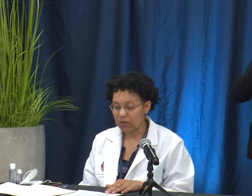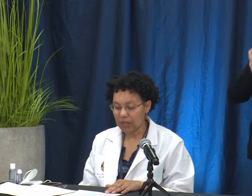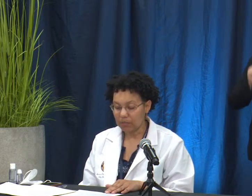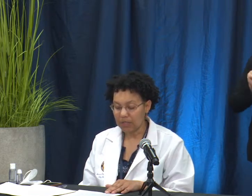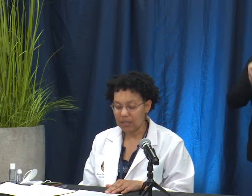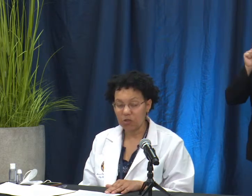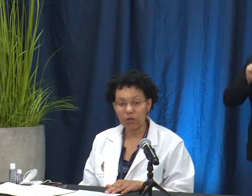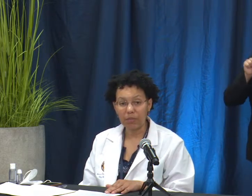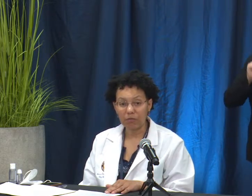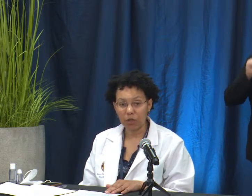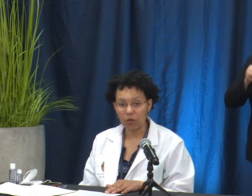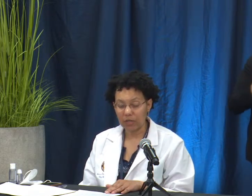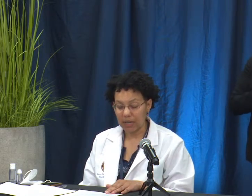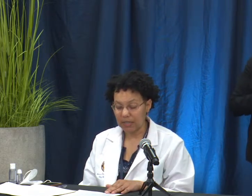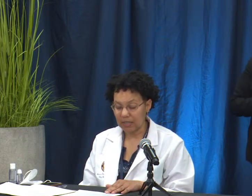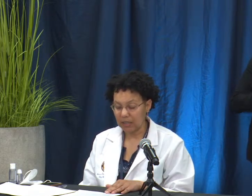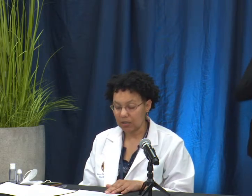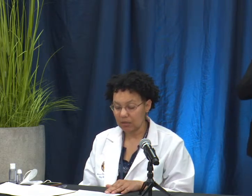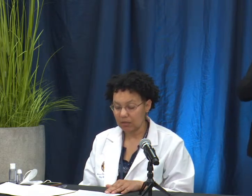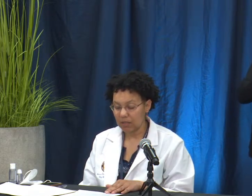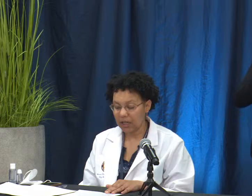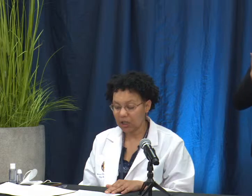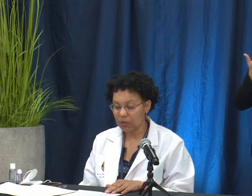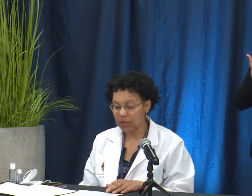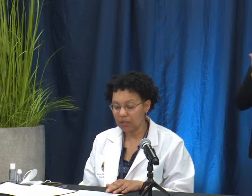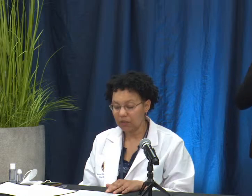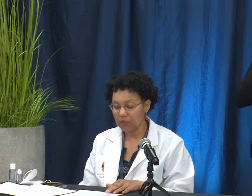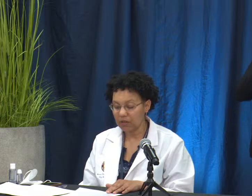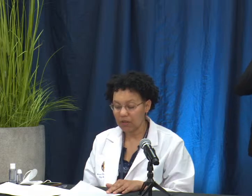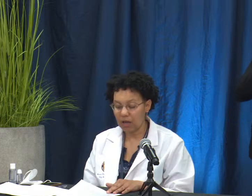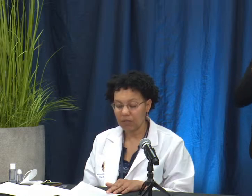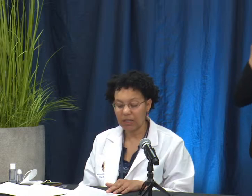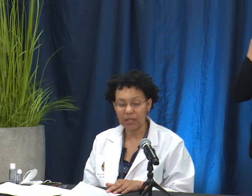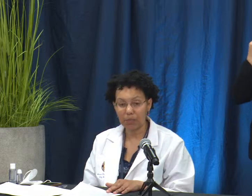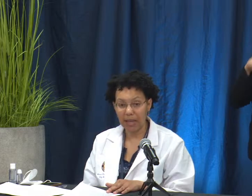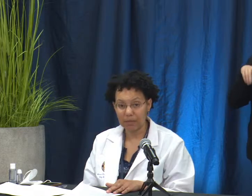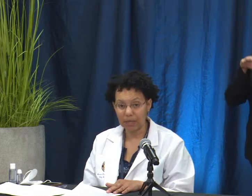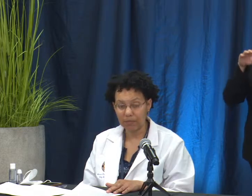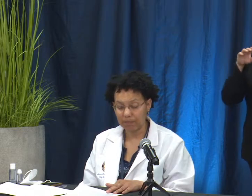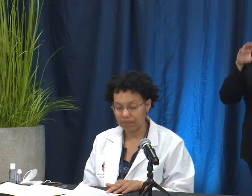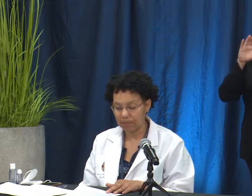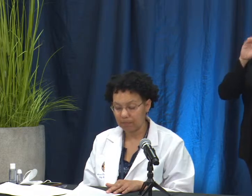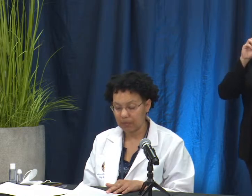developments and treatment for COVID-19 including the use of convalescent plasma.